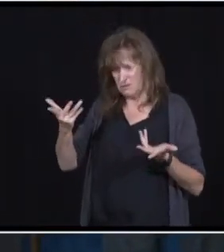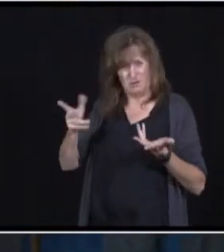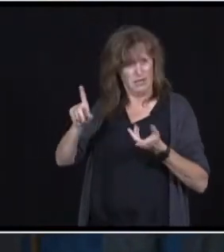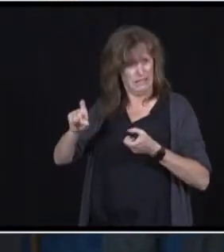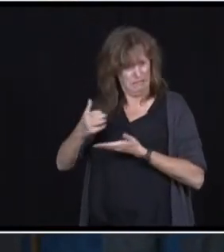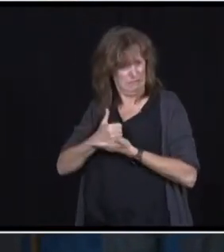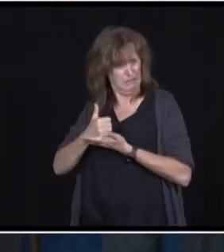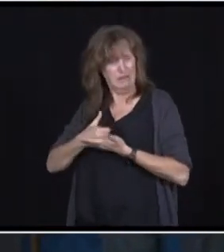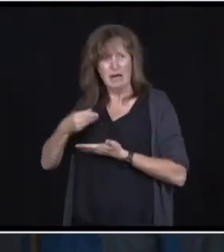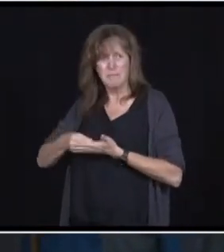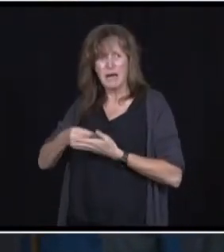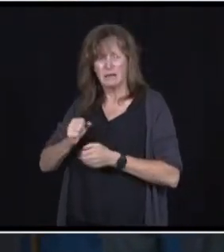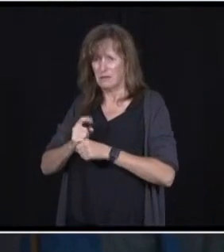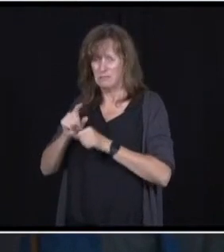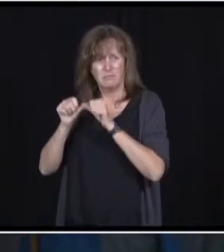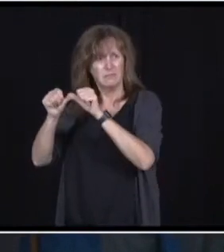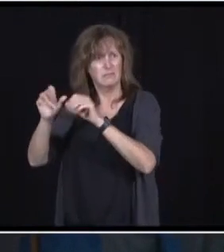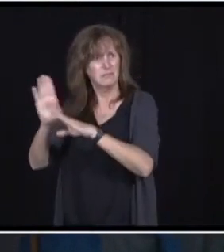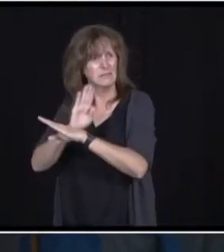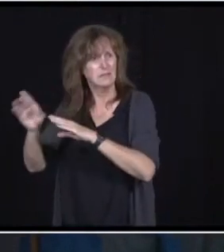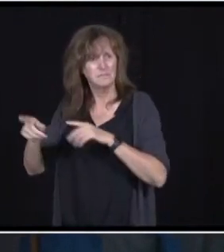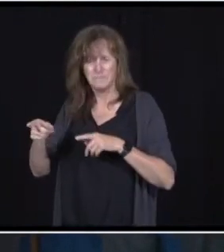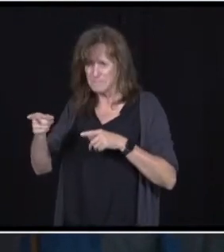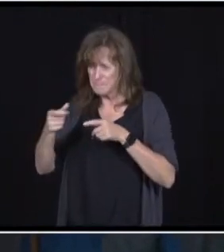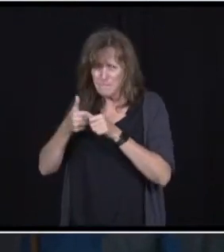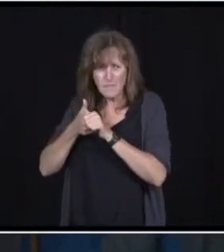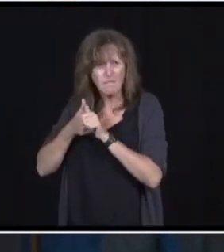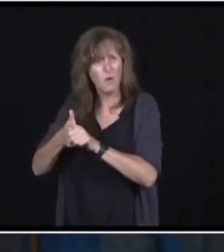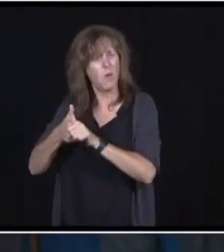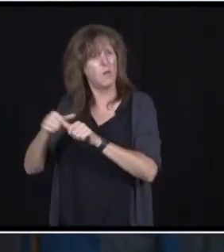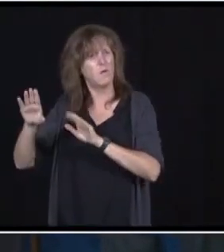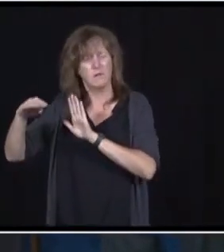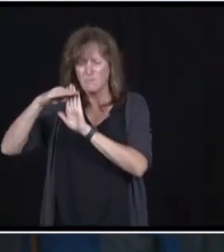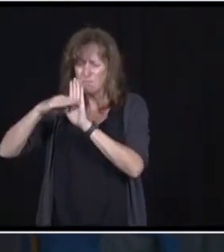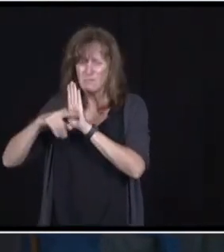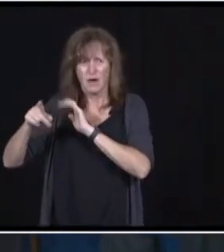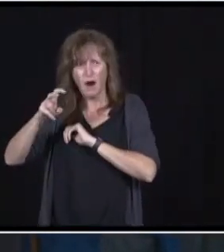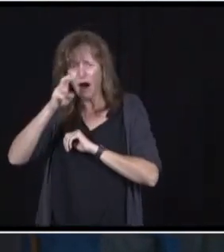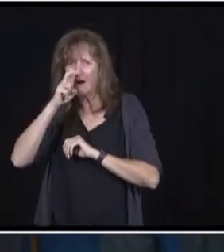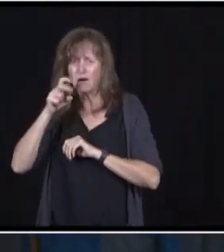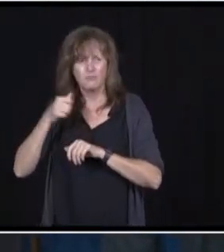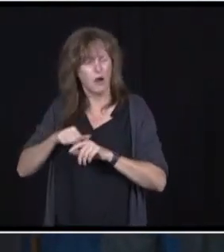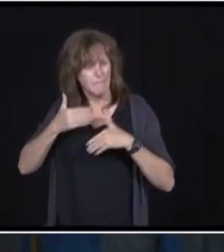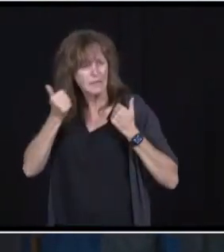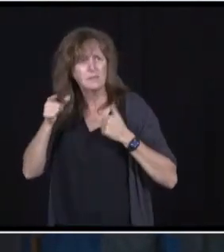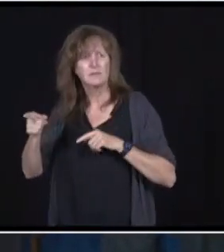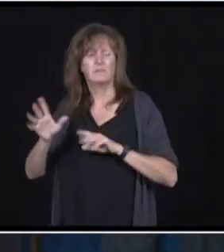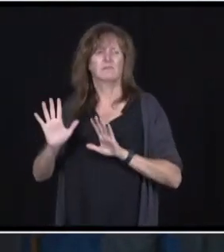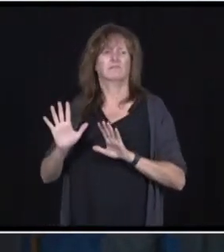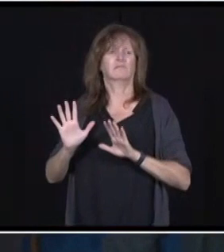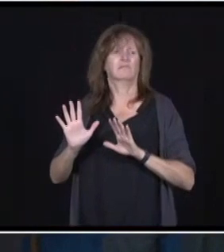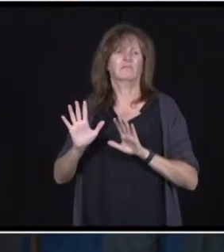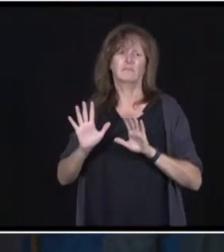So it is really night and day and I think all of the banquet halls in the restaurants, they have been